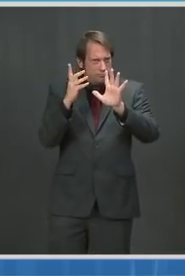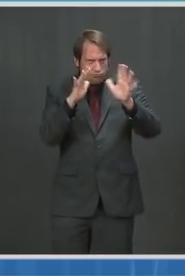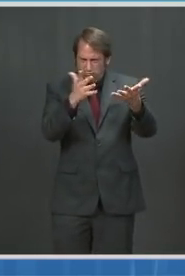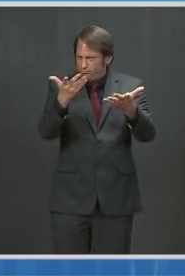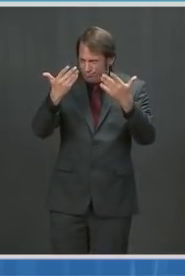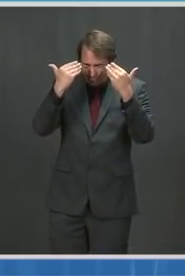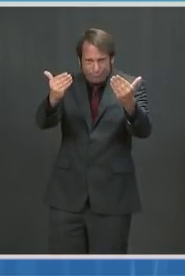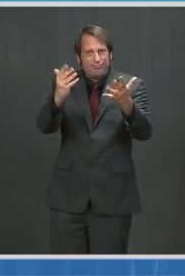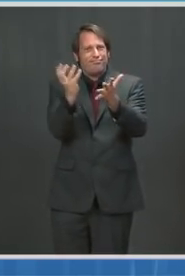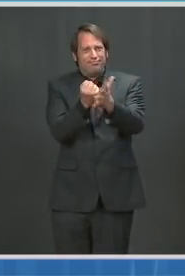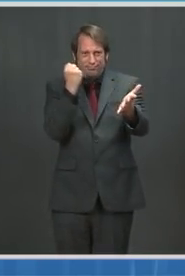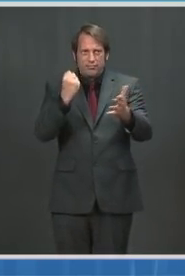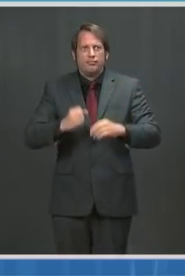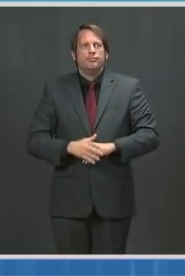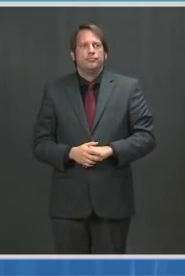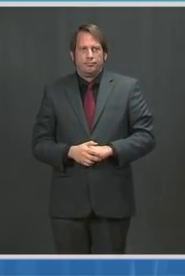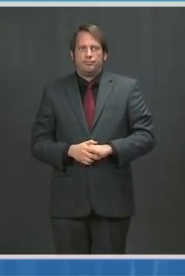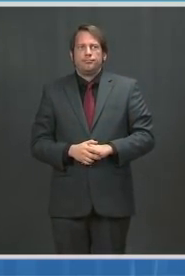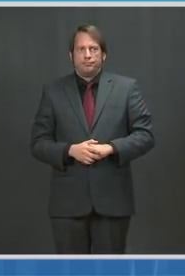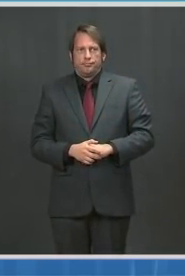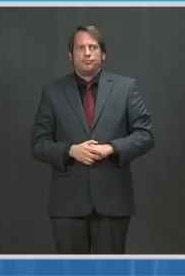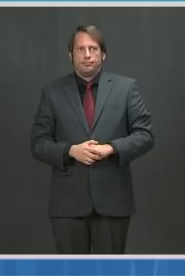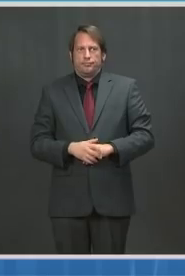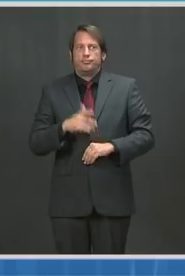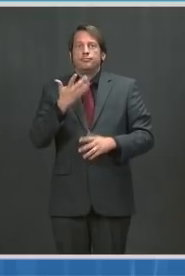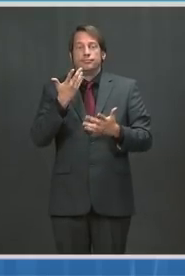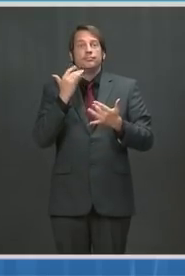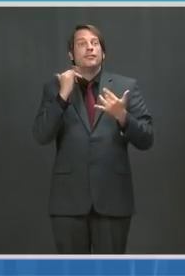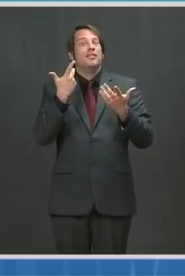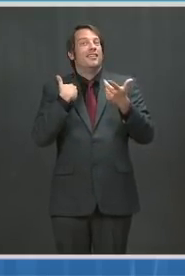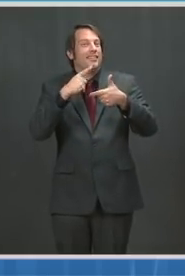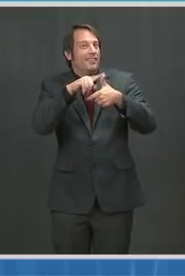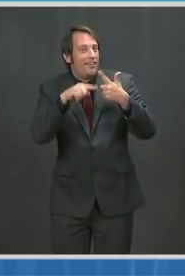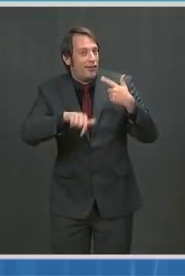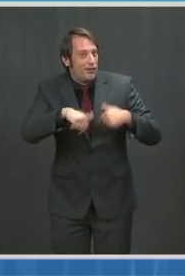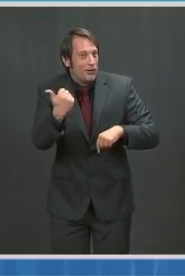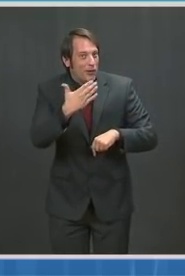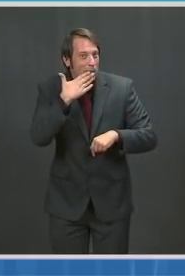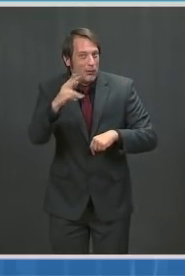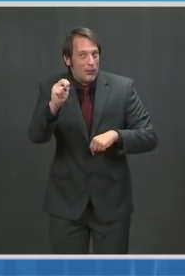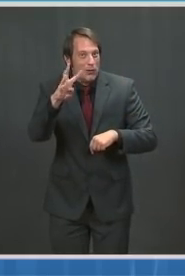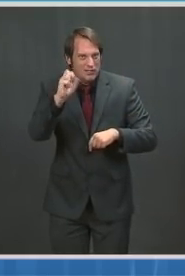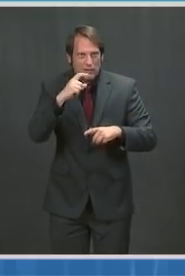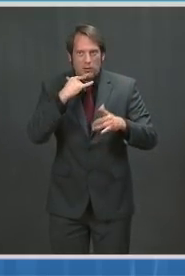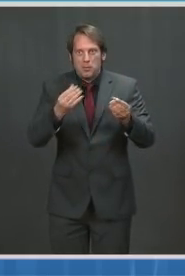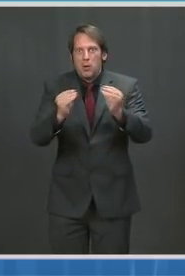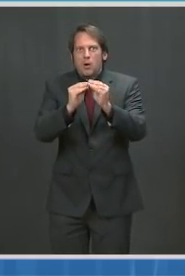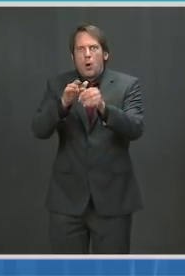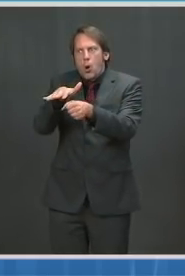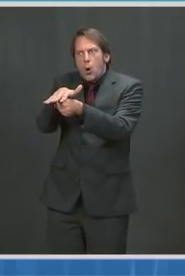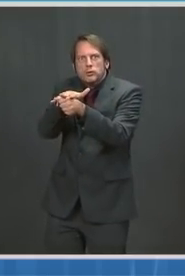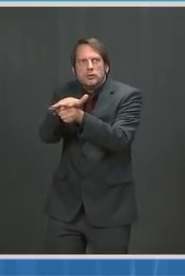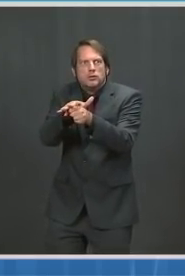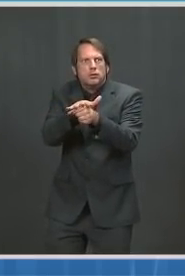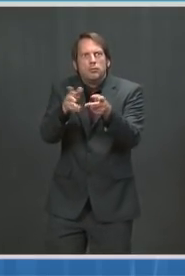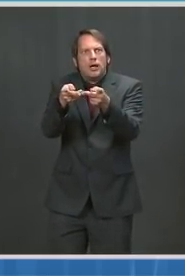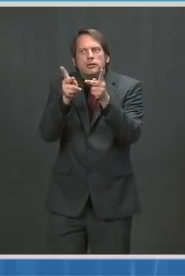The good news is there are more and more locations in more places available for them. President Biden also announced